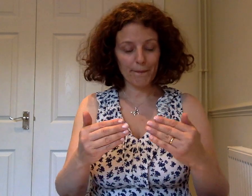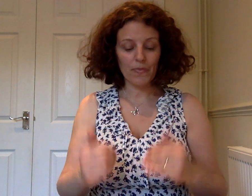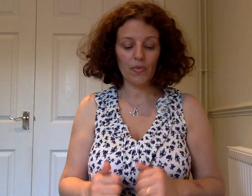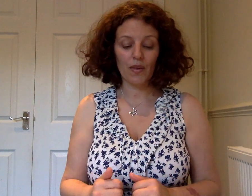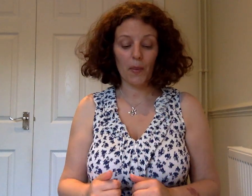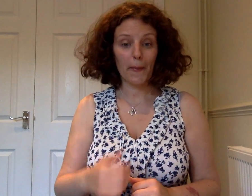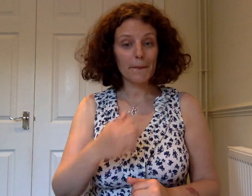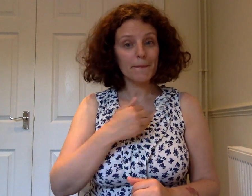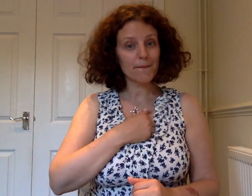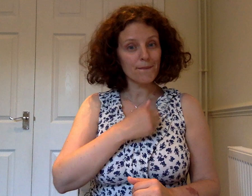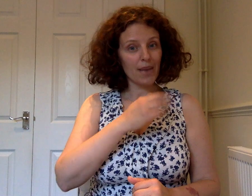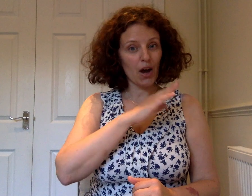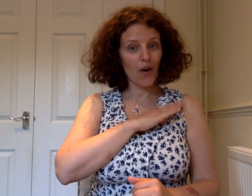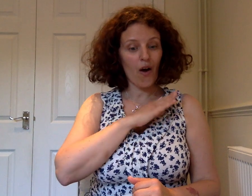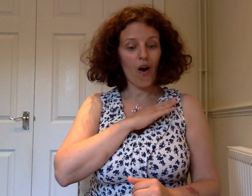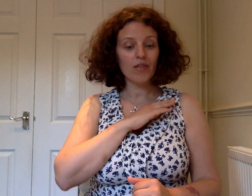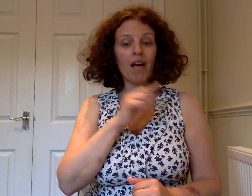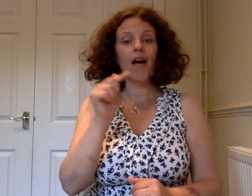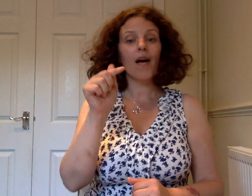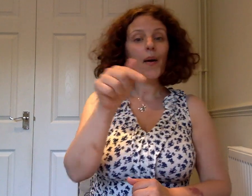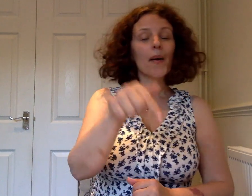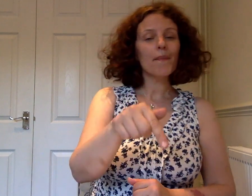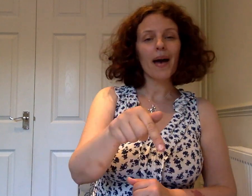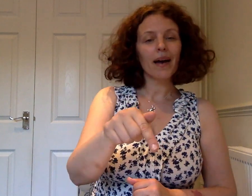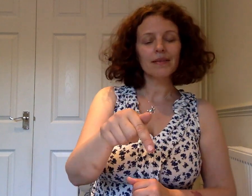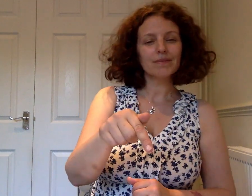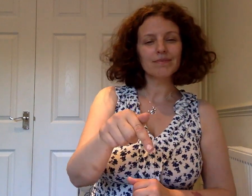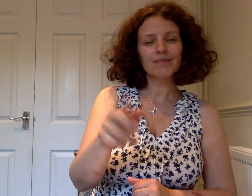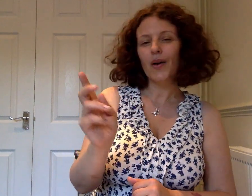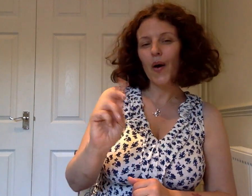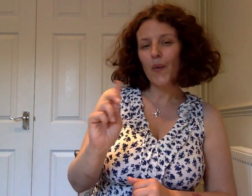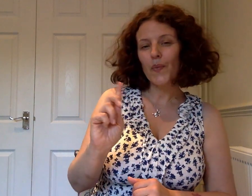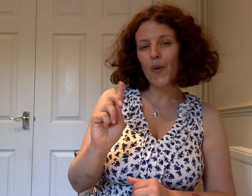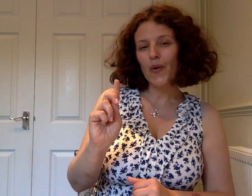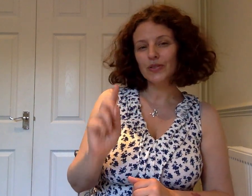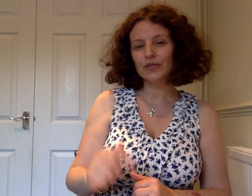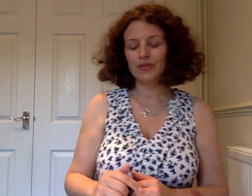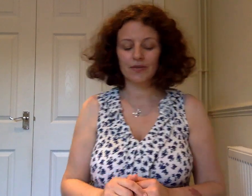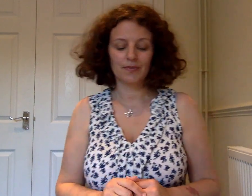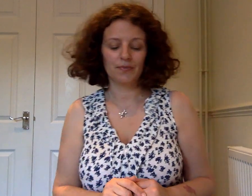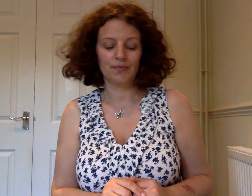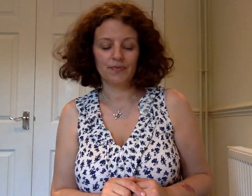What do I have at the back of my garden?